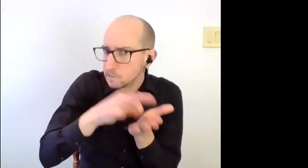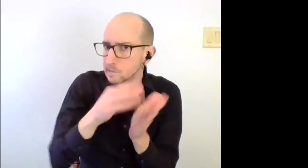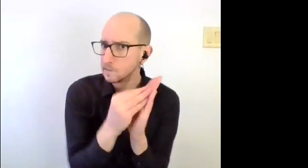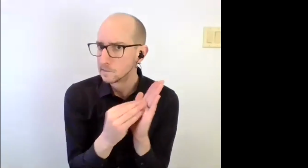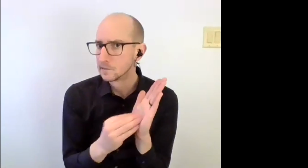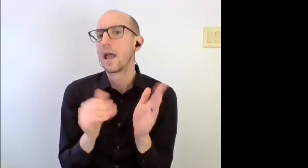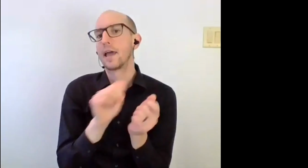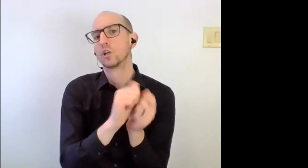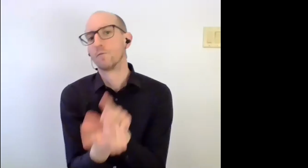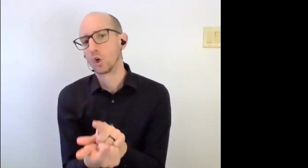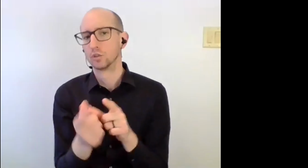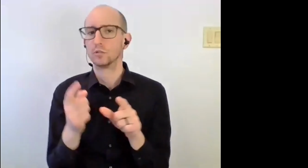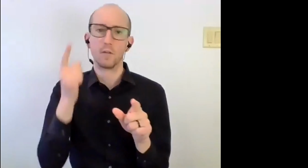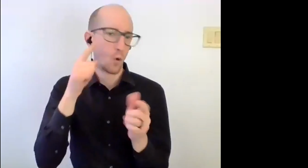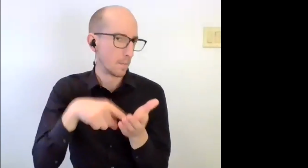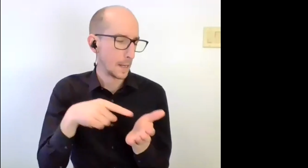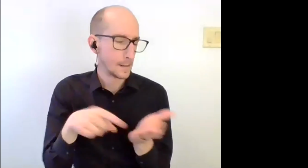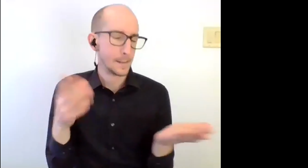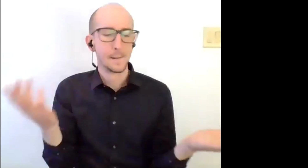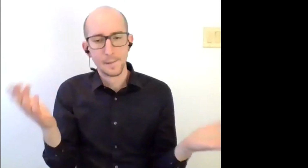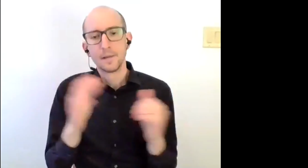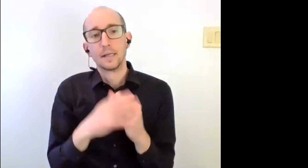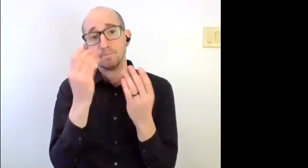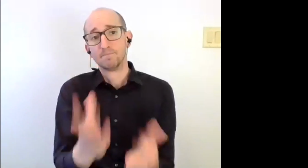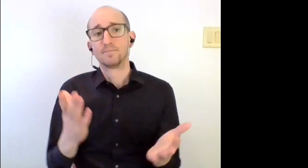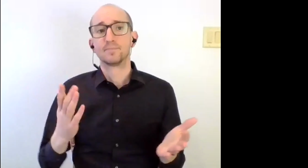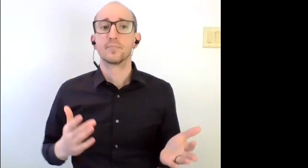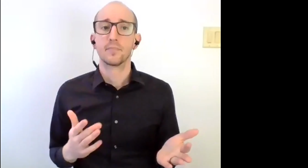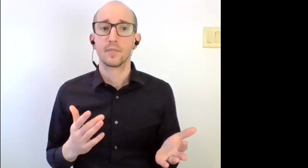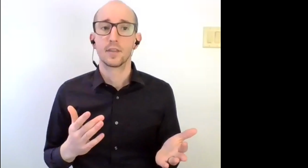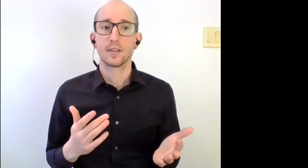information about keeping track of the hours that you are spending making conversions. What I